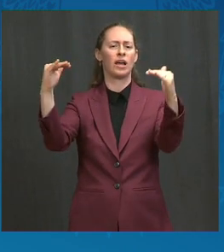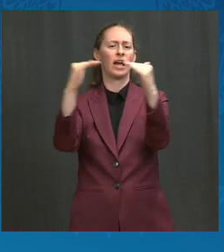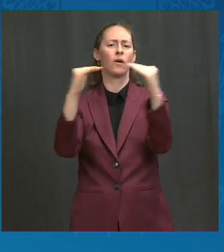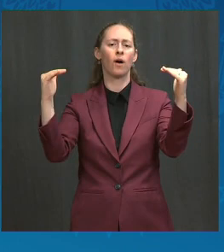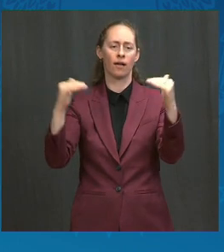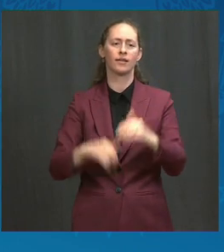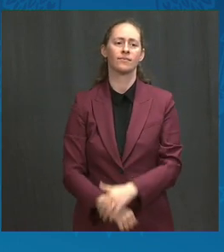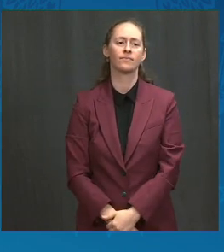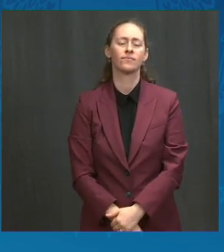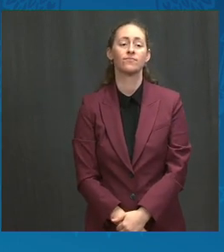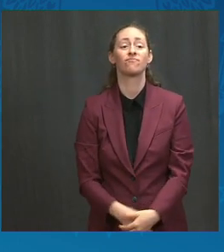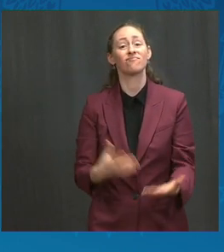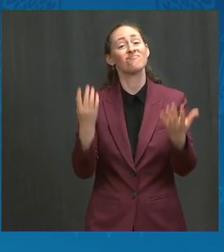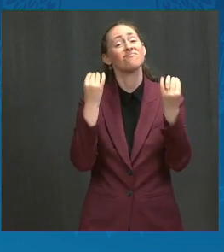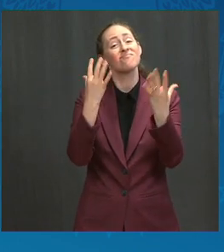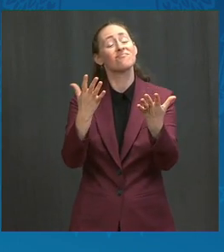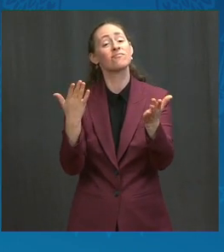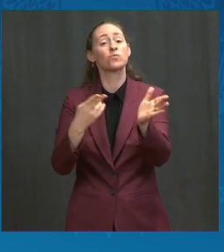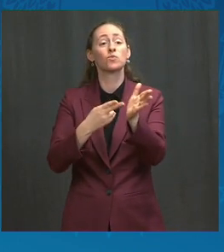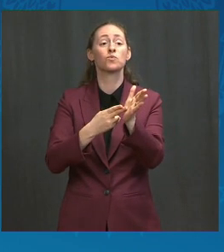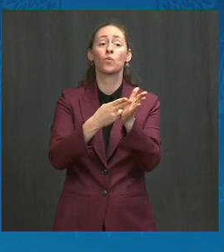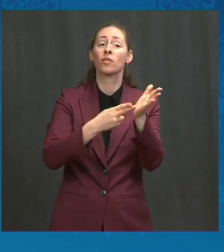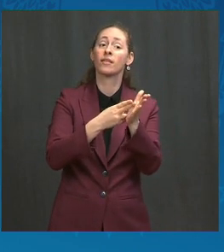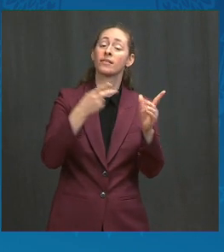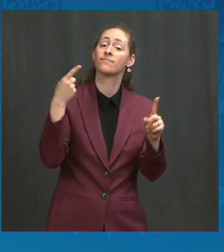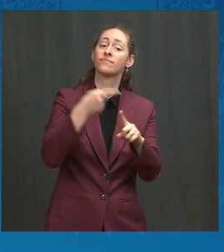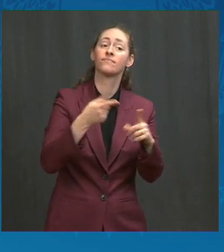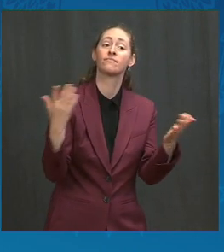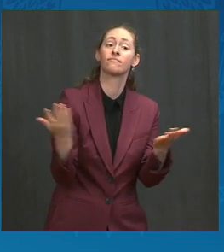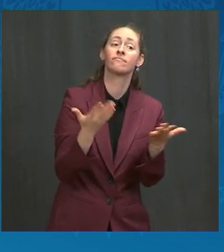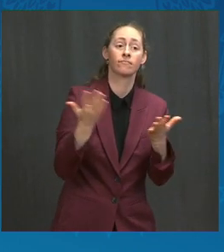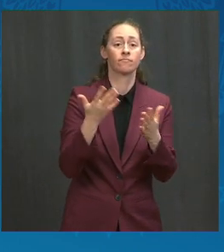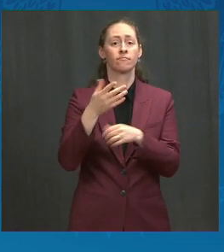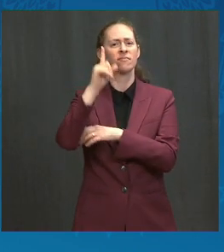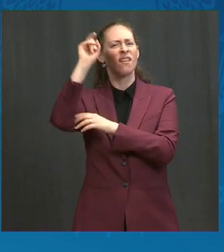Because here's the truth: Democracy is strongest when everyone participates,